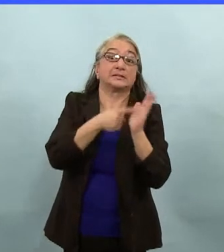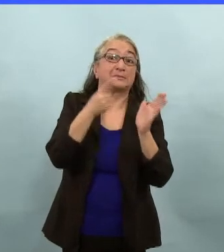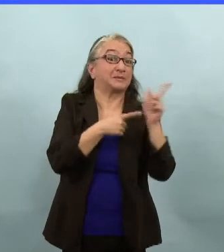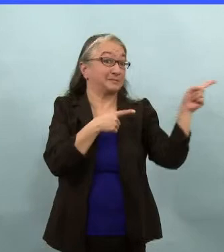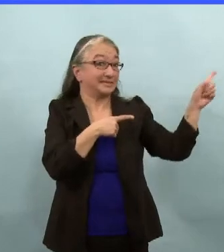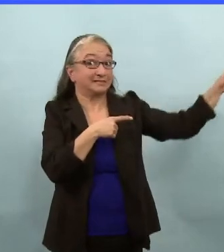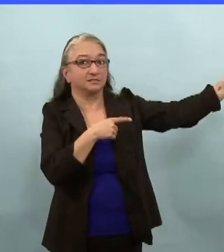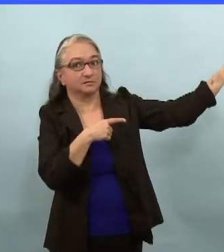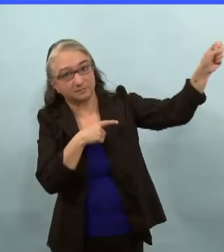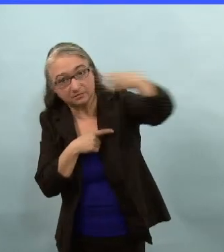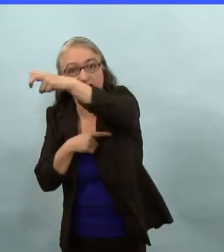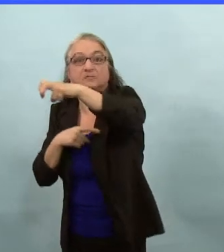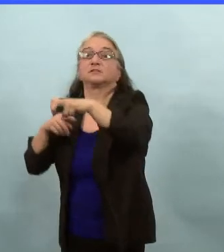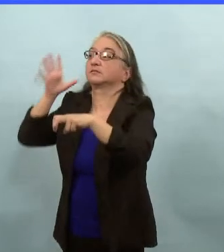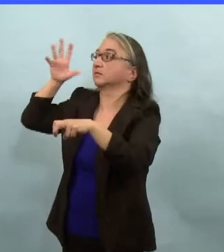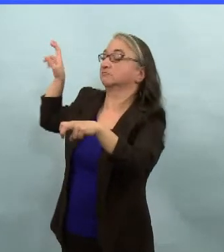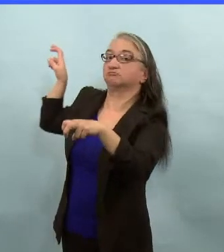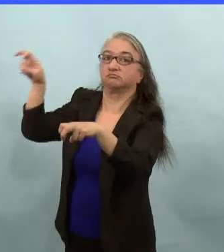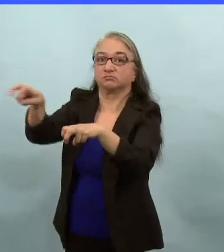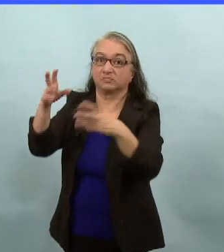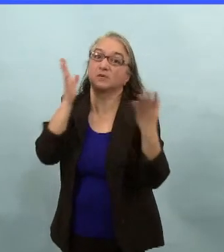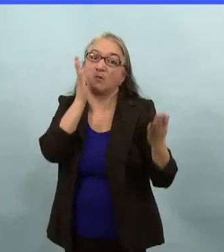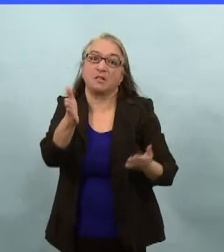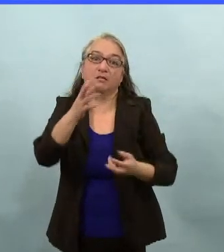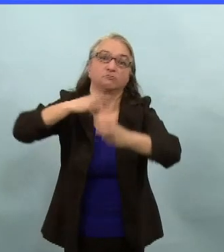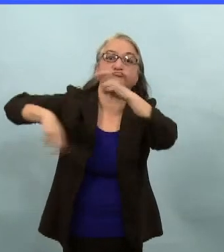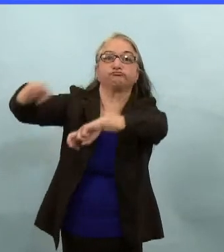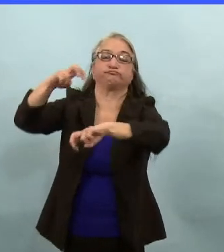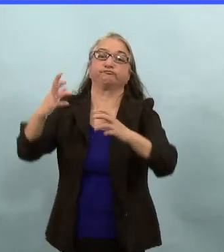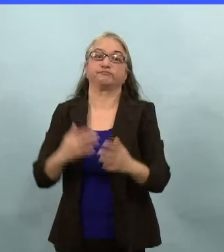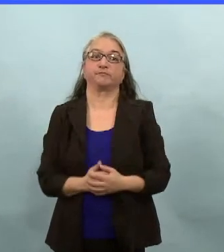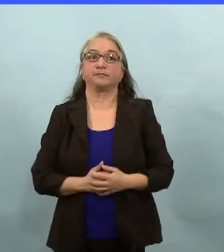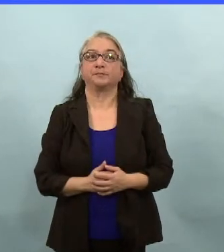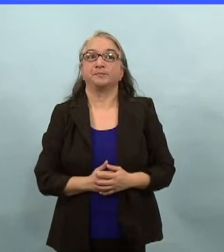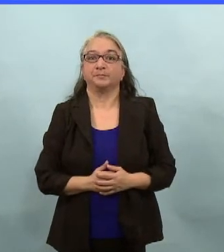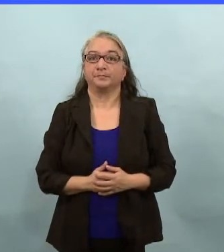all right thank you we now return to the news conference theater